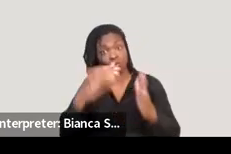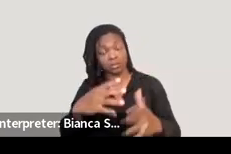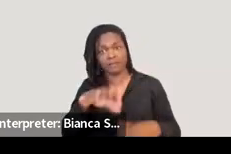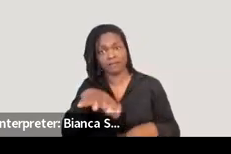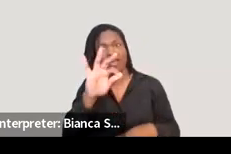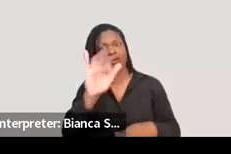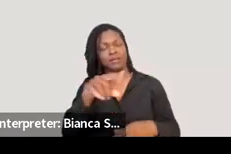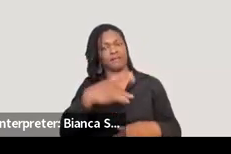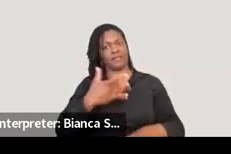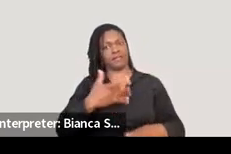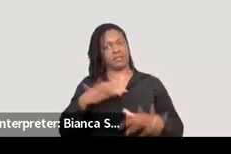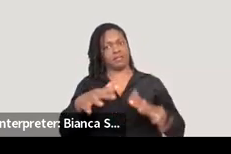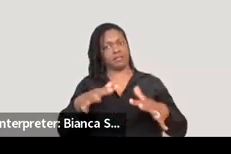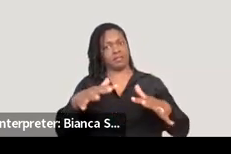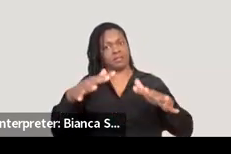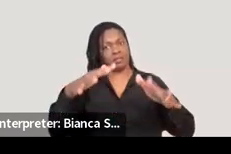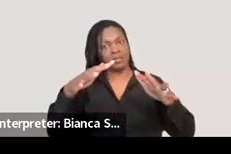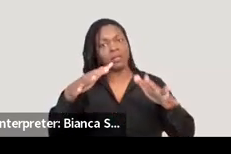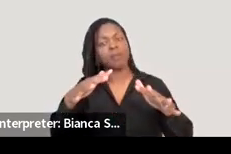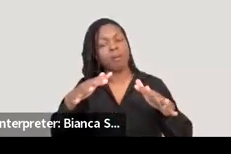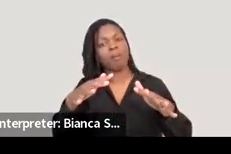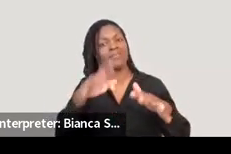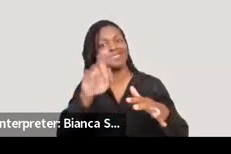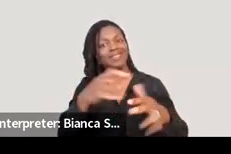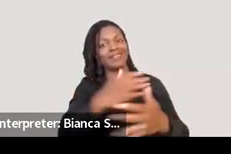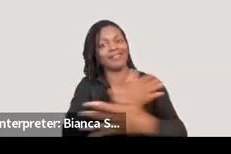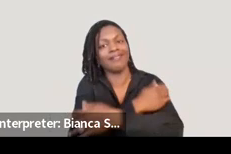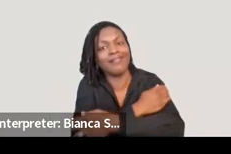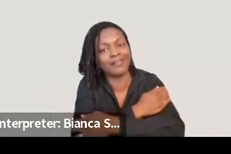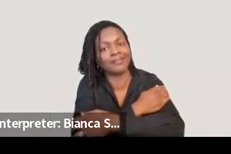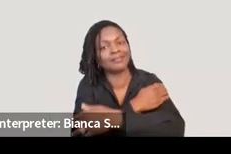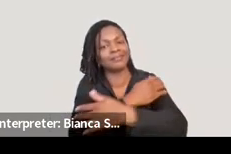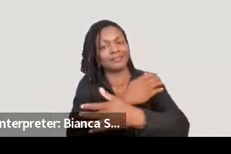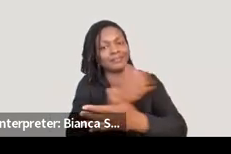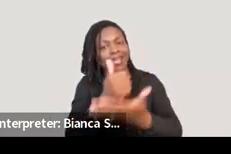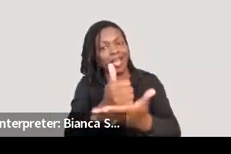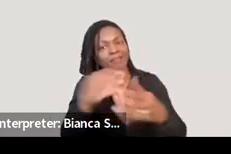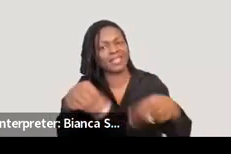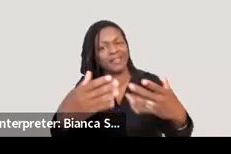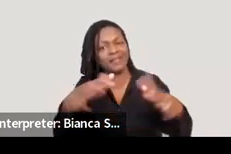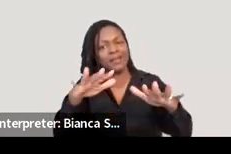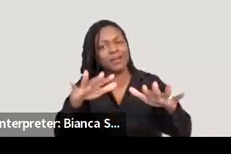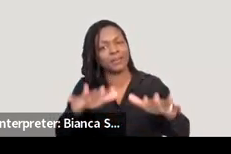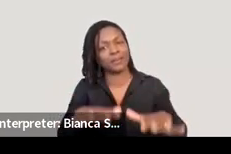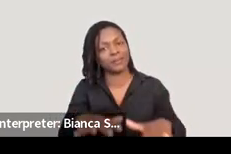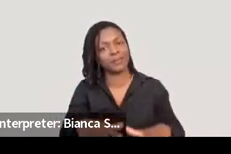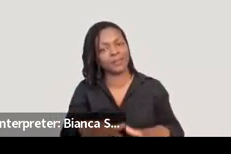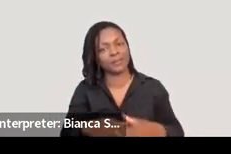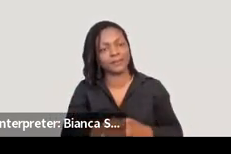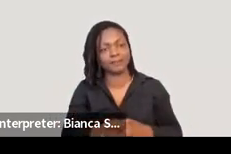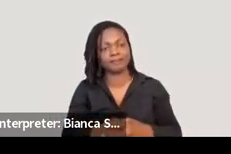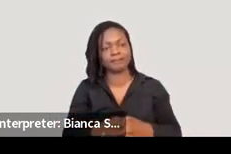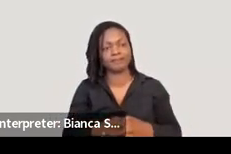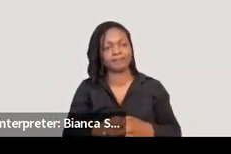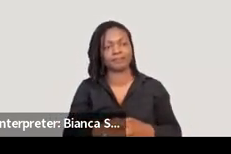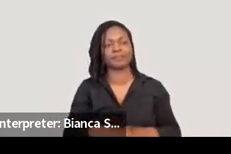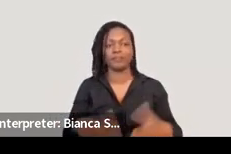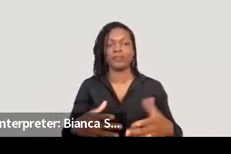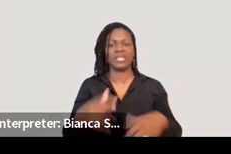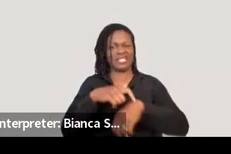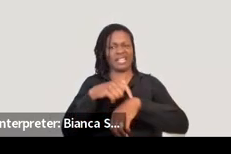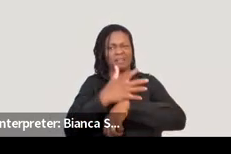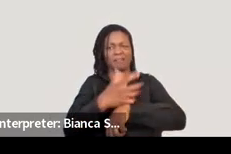Quickly. Do to time, avoid lecturing, and always use positive enforcement. Do not engage in power struggles.